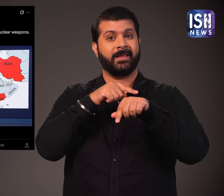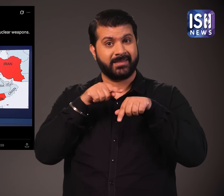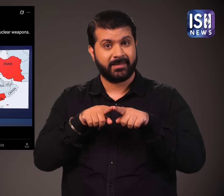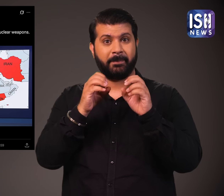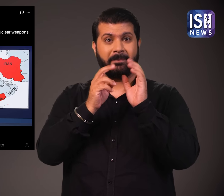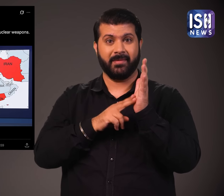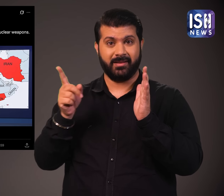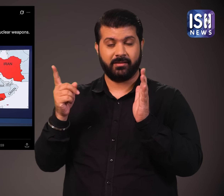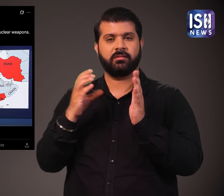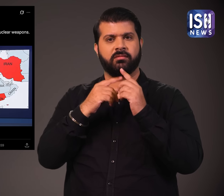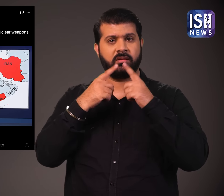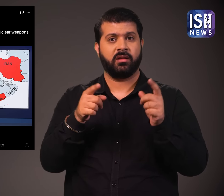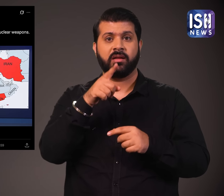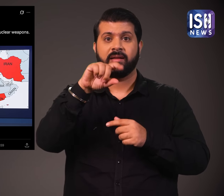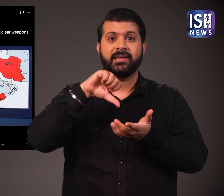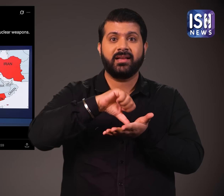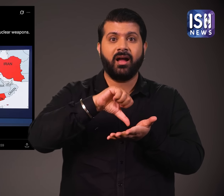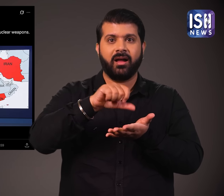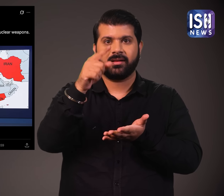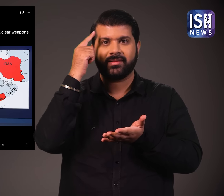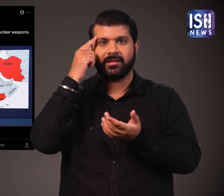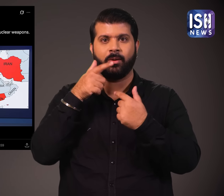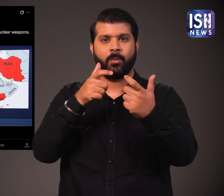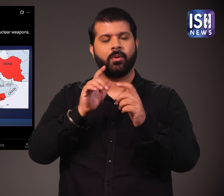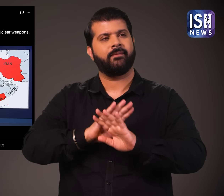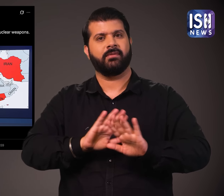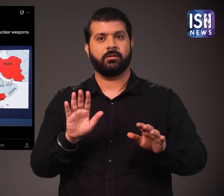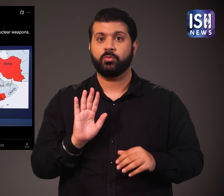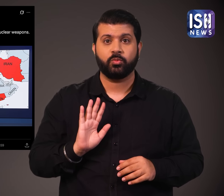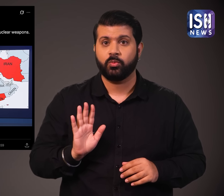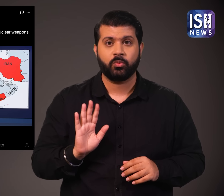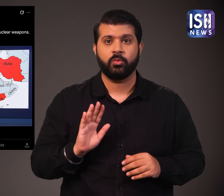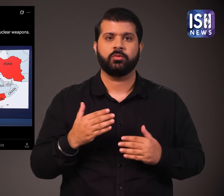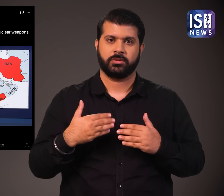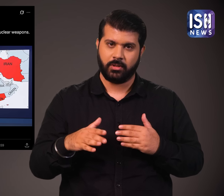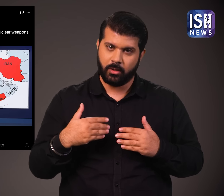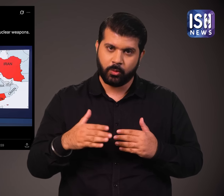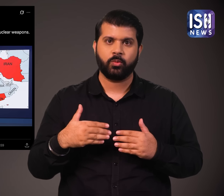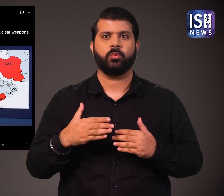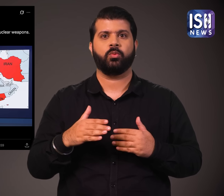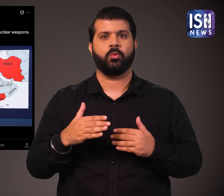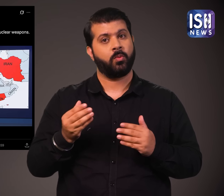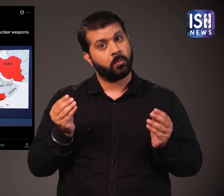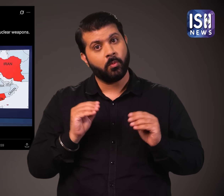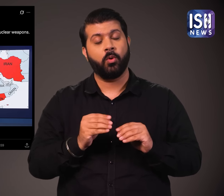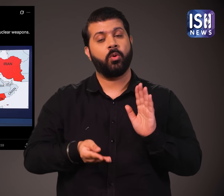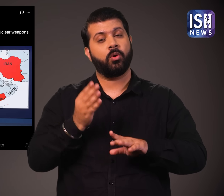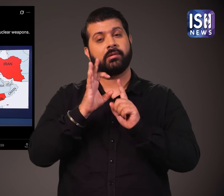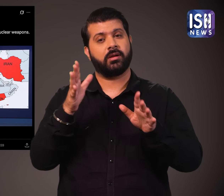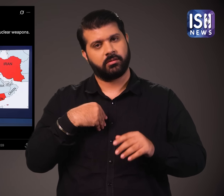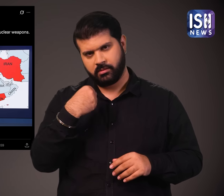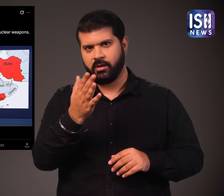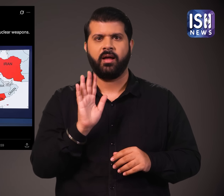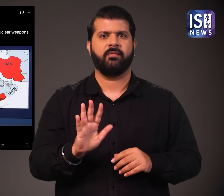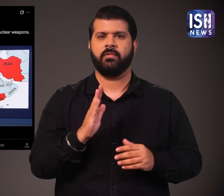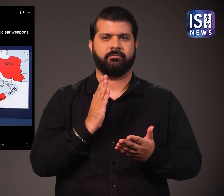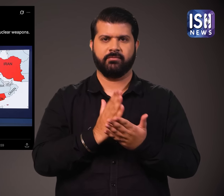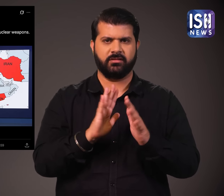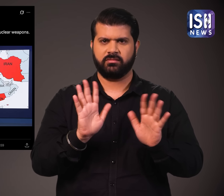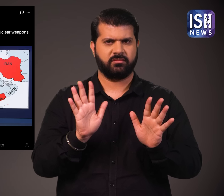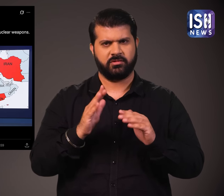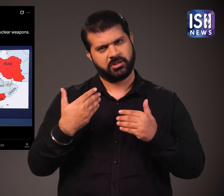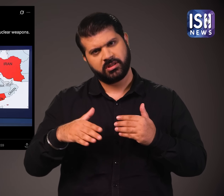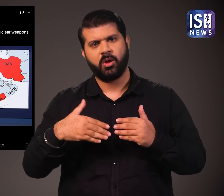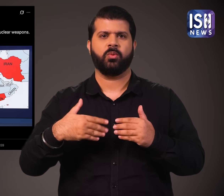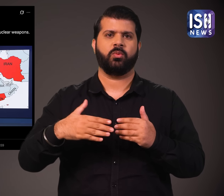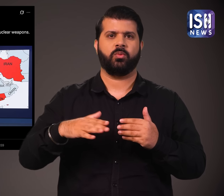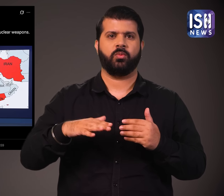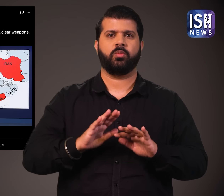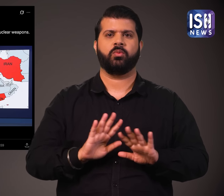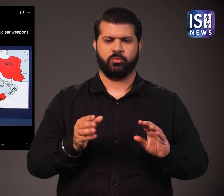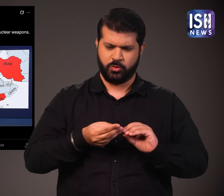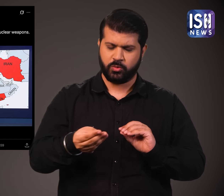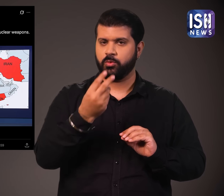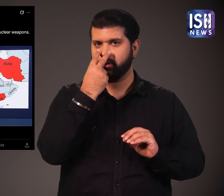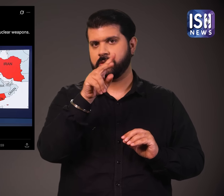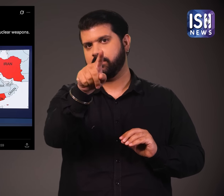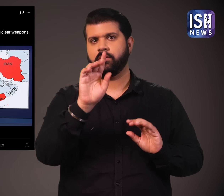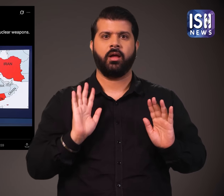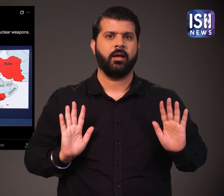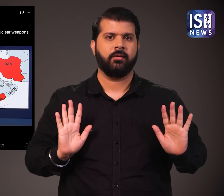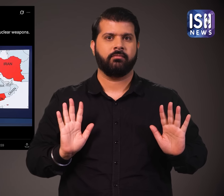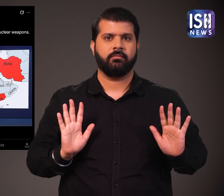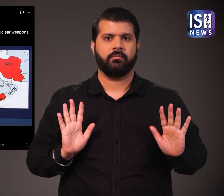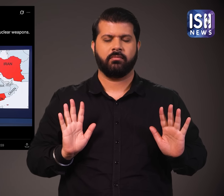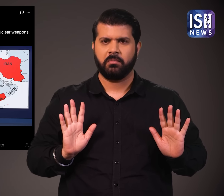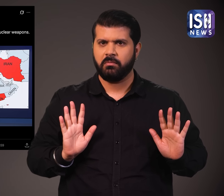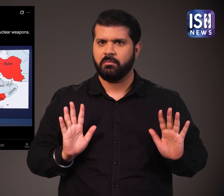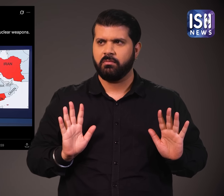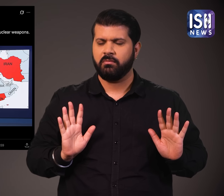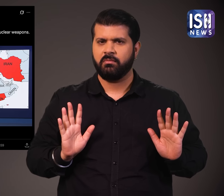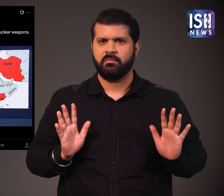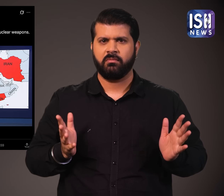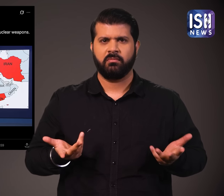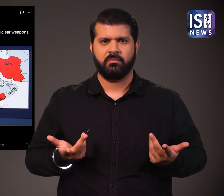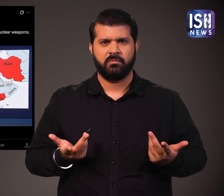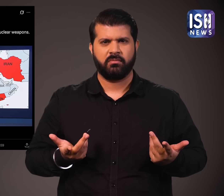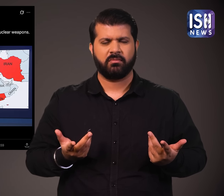In the same video, Netanyahu said, “The campaign against Iran is not over. We hit them, we still have more to do.”